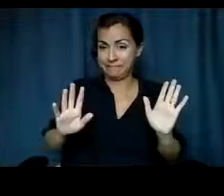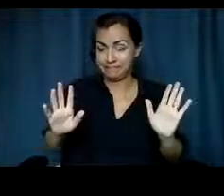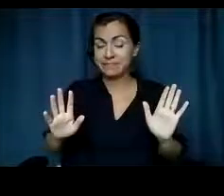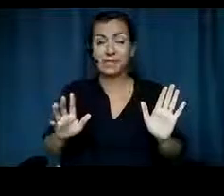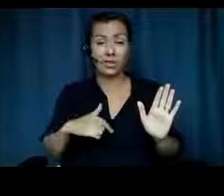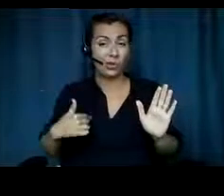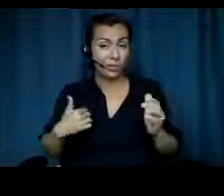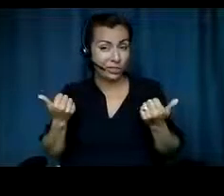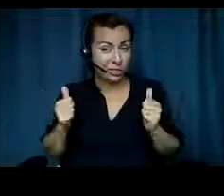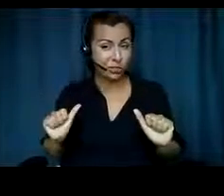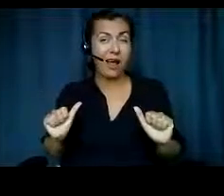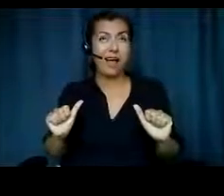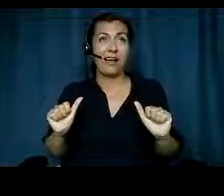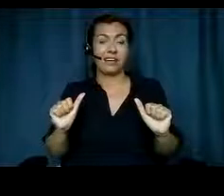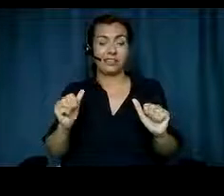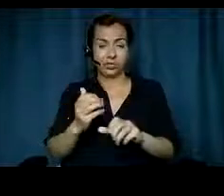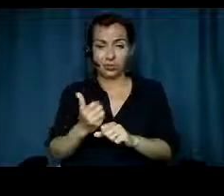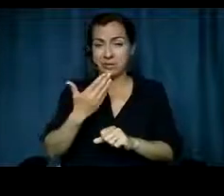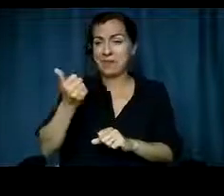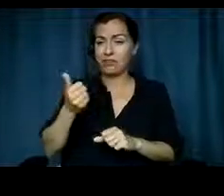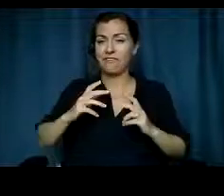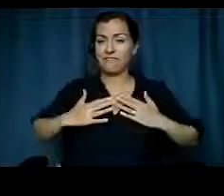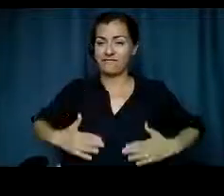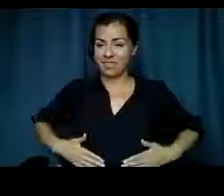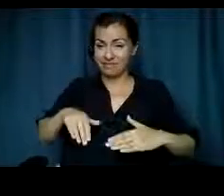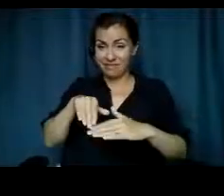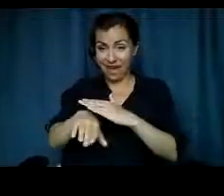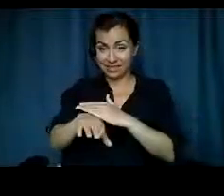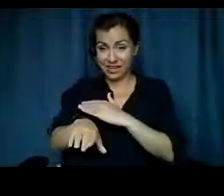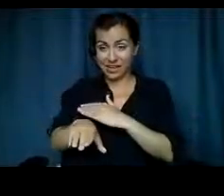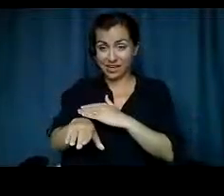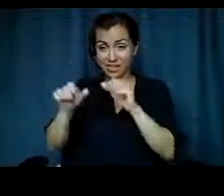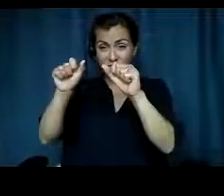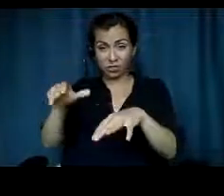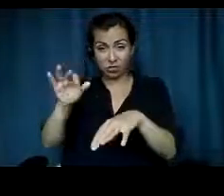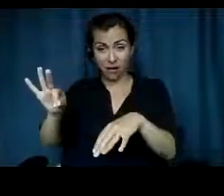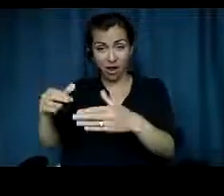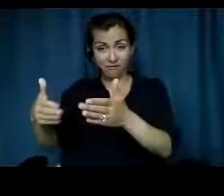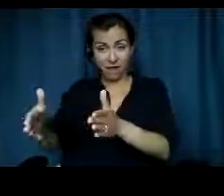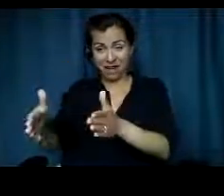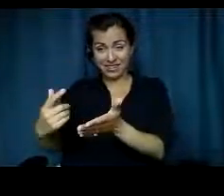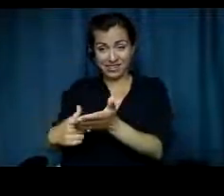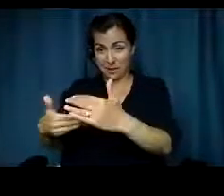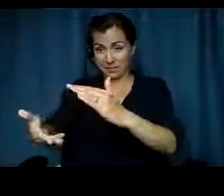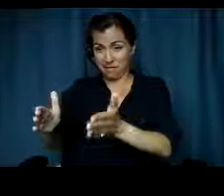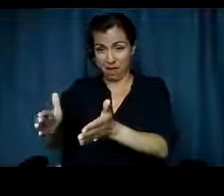or your sibling wants to vote for, your spouse wants to vote for. It's hard to - it's very important that people